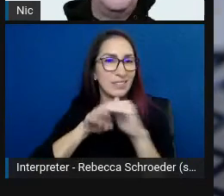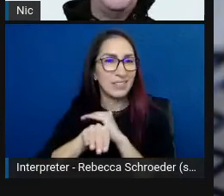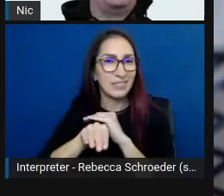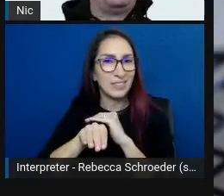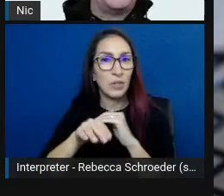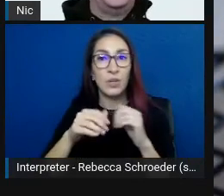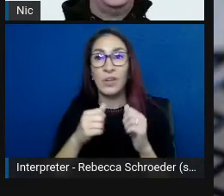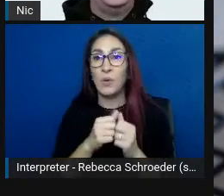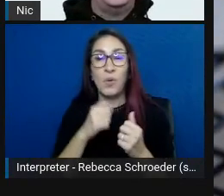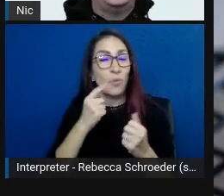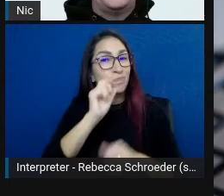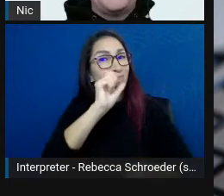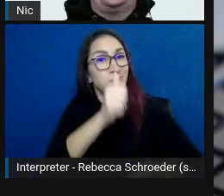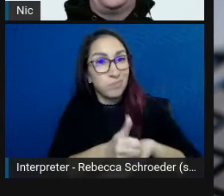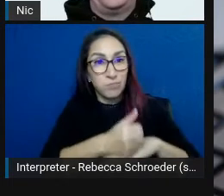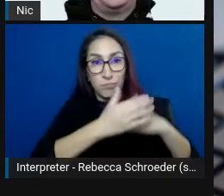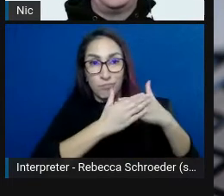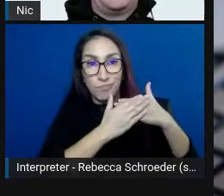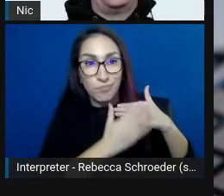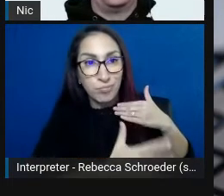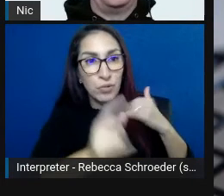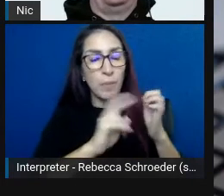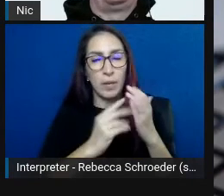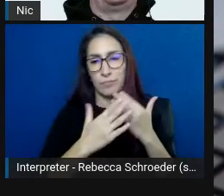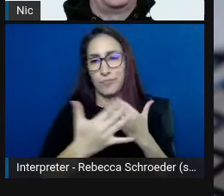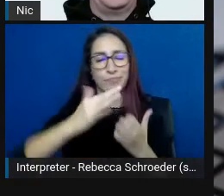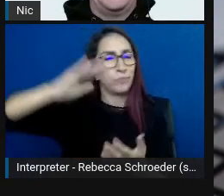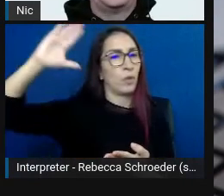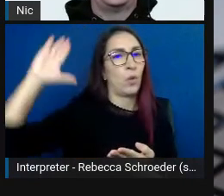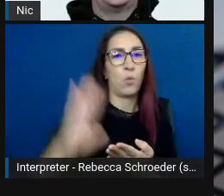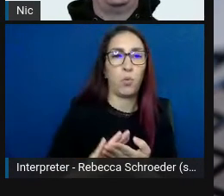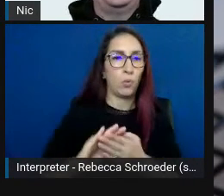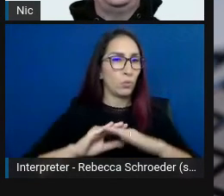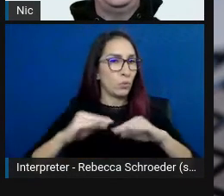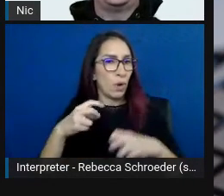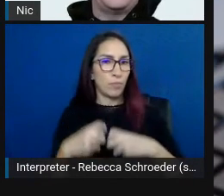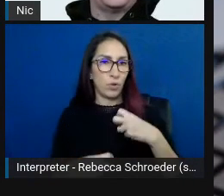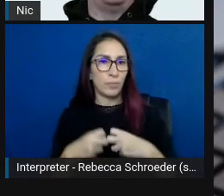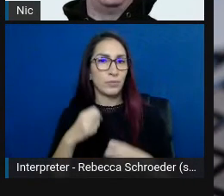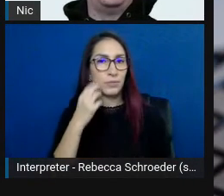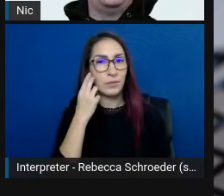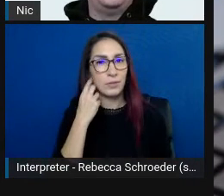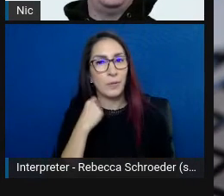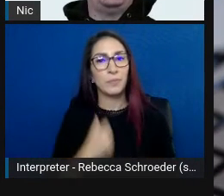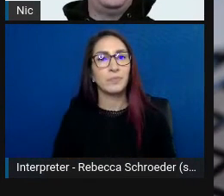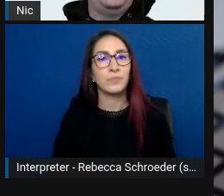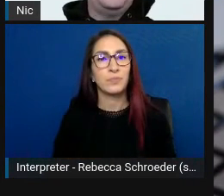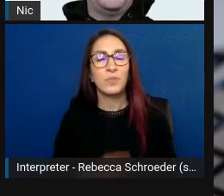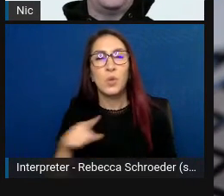Now, you may have heard this analogy, "Accessibility is like a blueberry muffin."